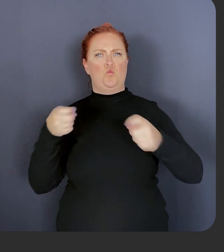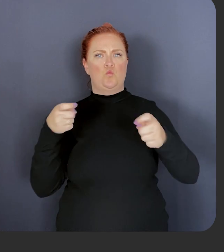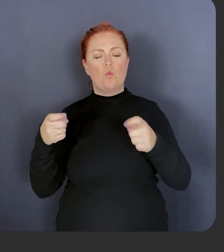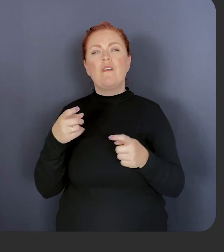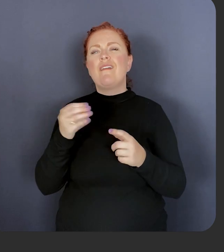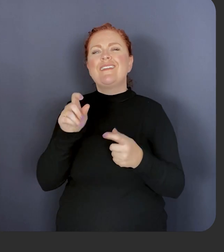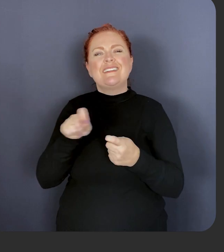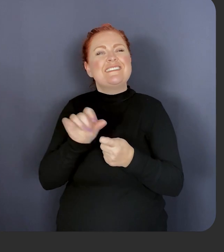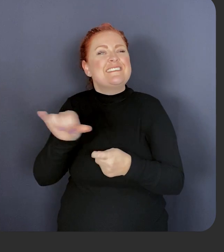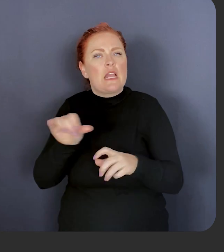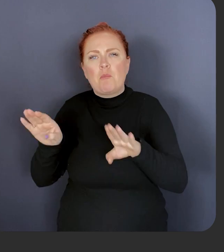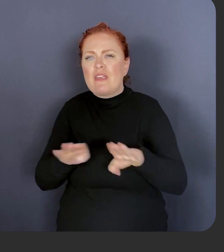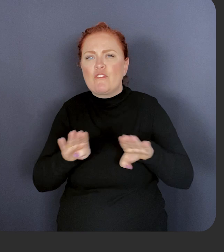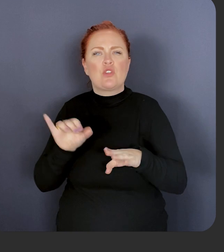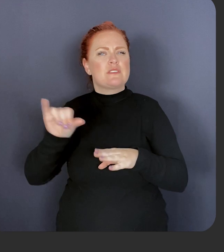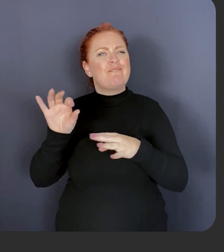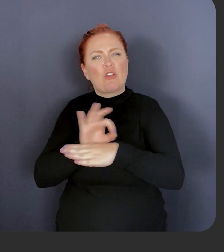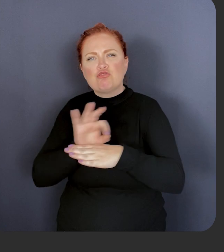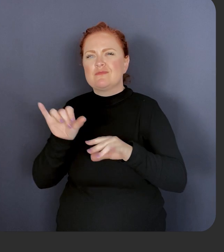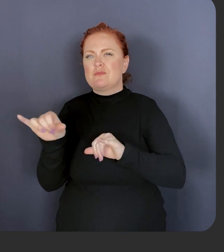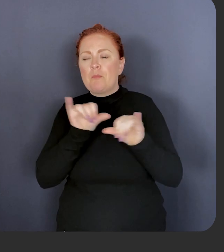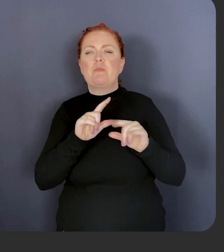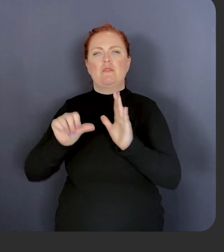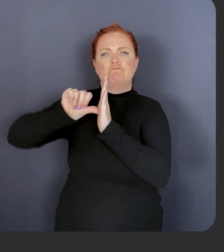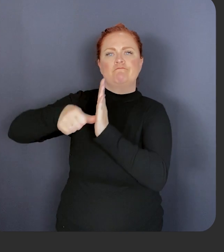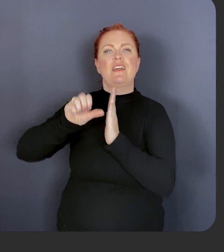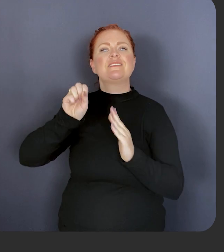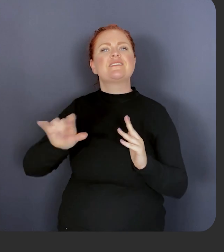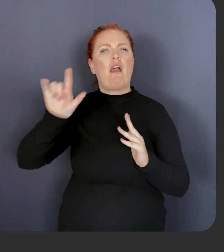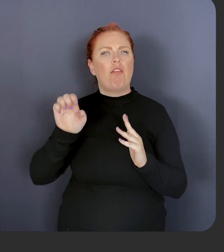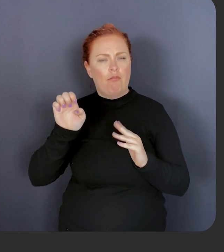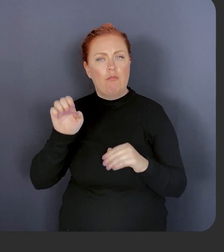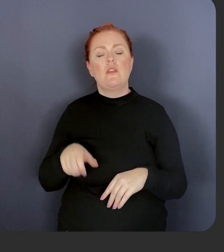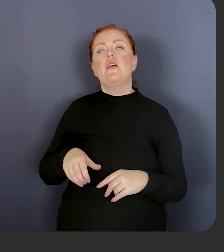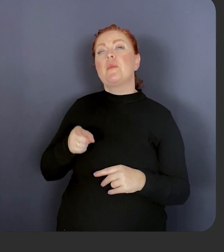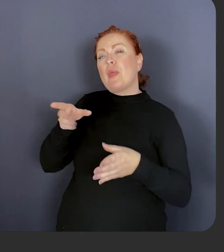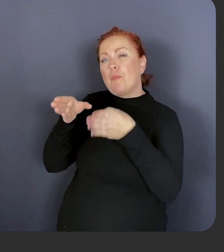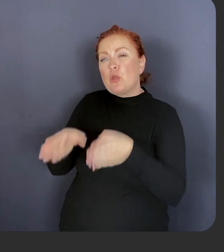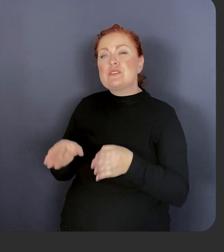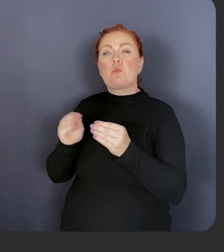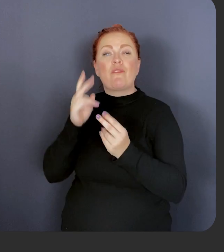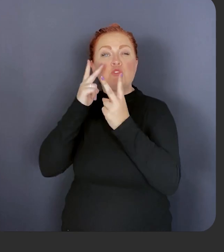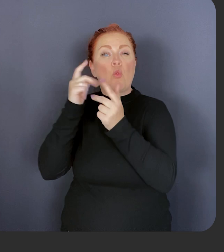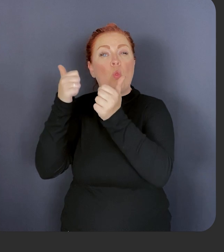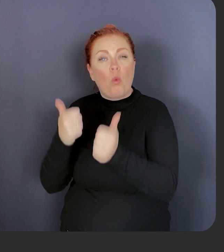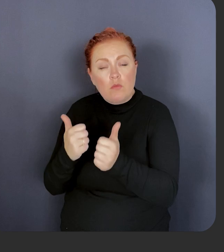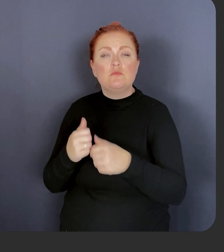And it has the exact same behavior. But again, it's just emphasizing that styling. So this is for maybe a more low-visioned user or somebody